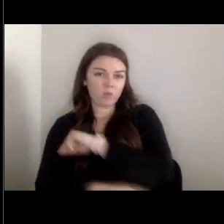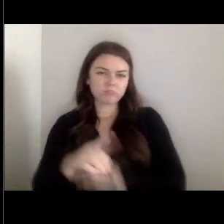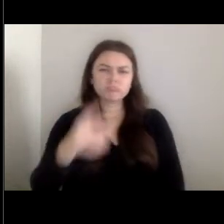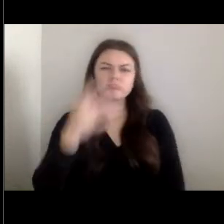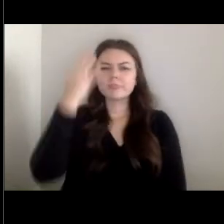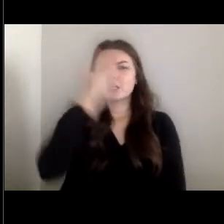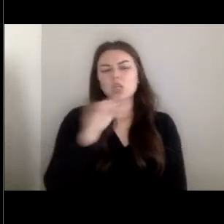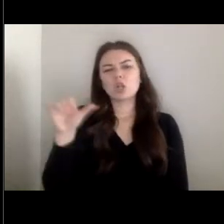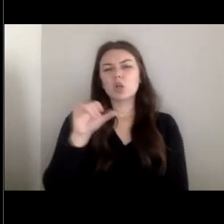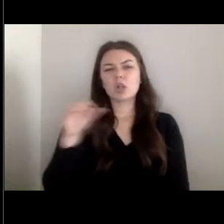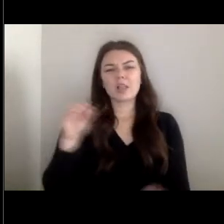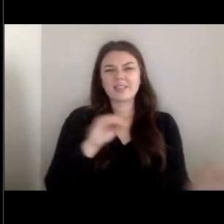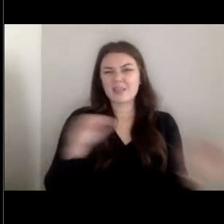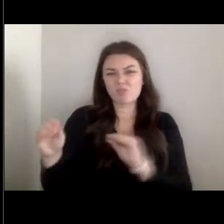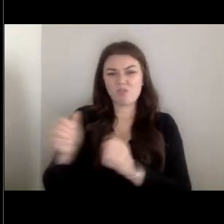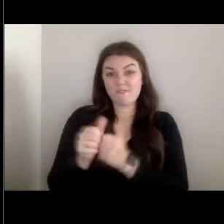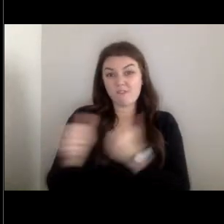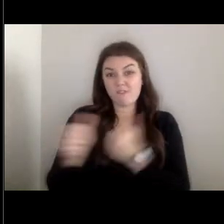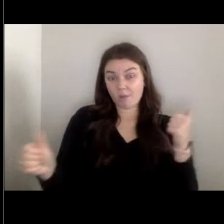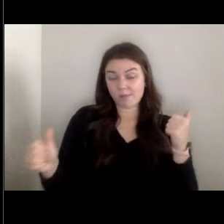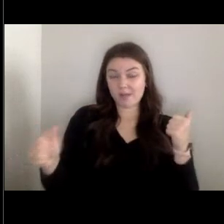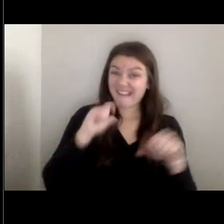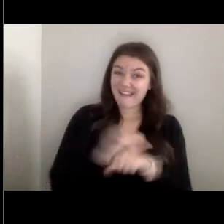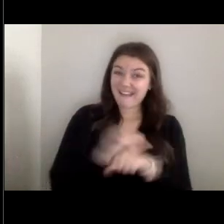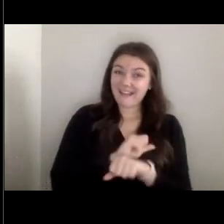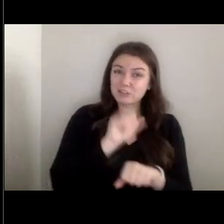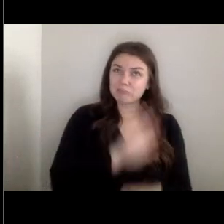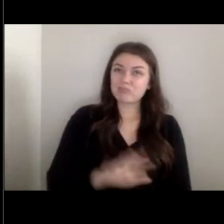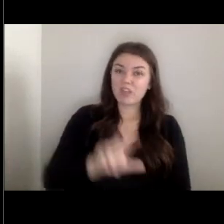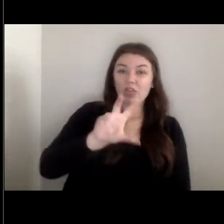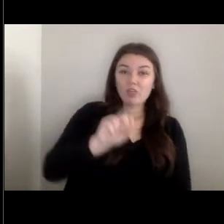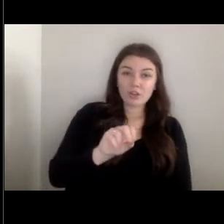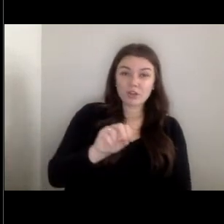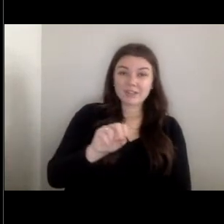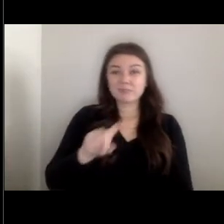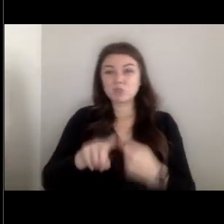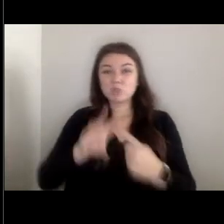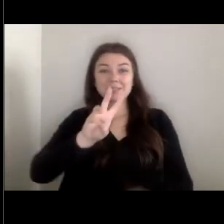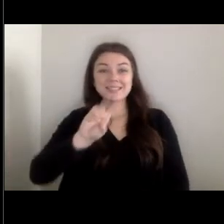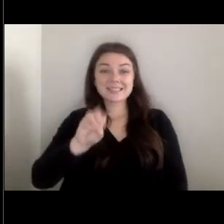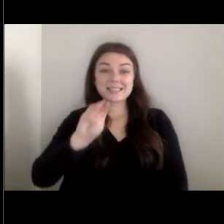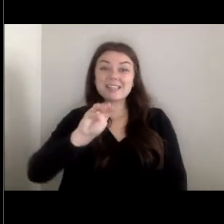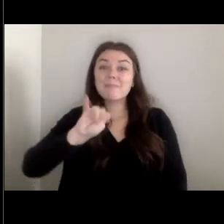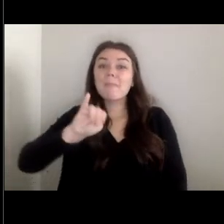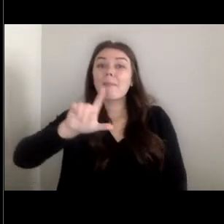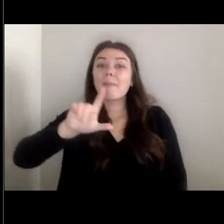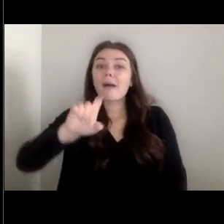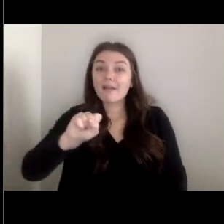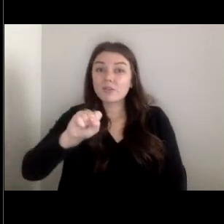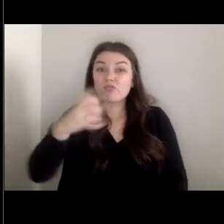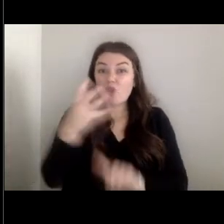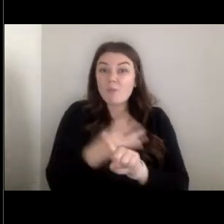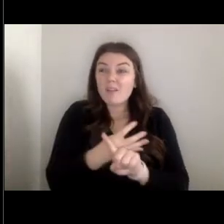on this map, but they actually moved around 30 to 60 miles in four months, which is pretty good for a little crab